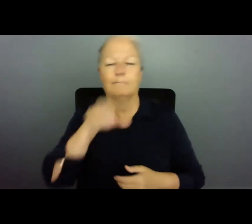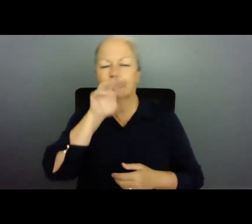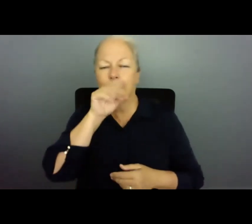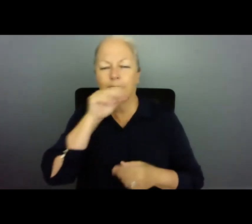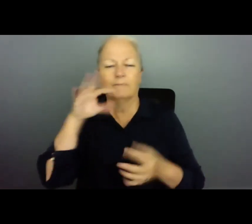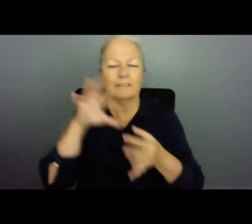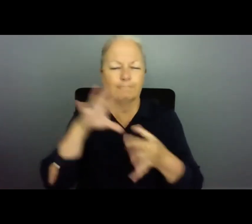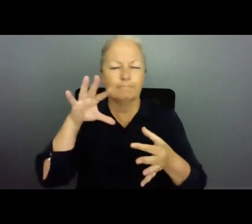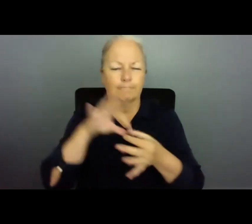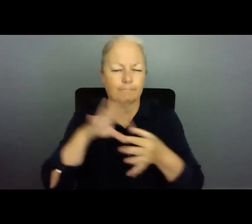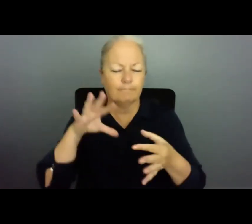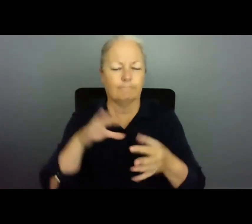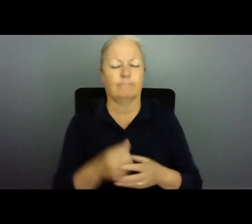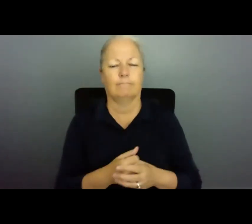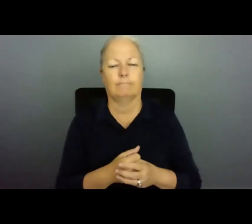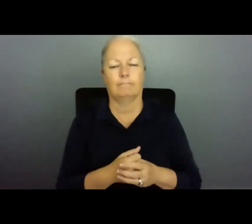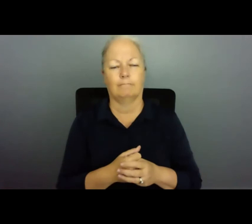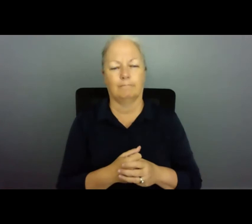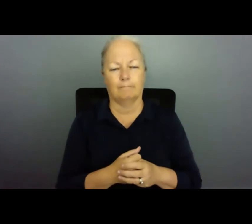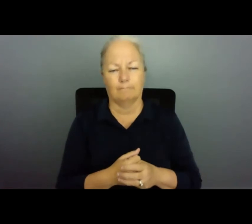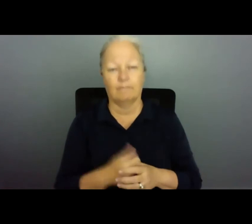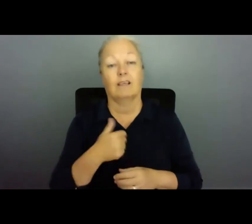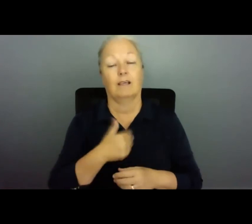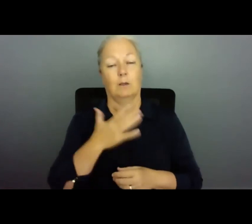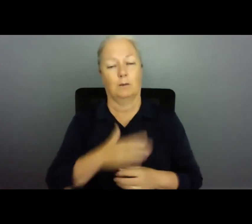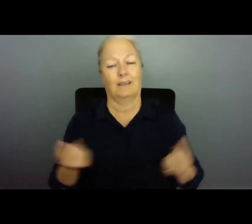to speak to to all of you for special olympics